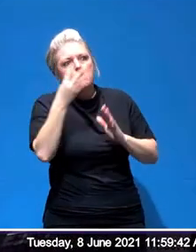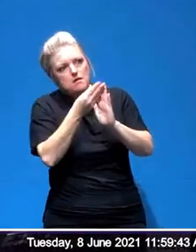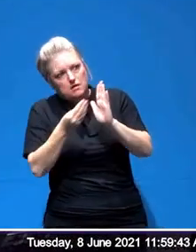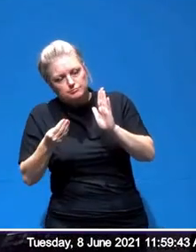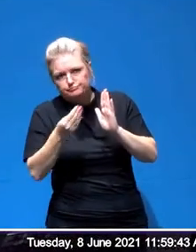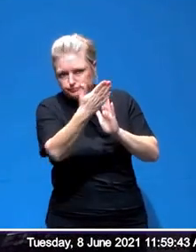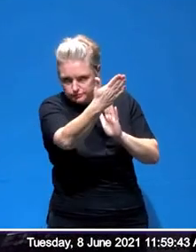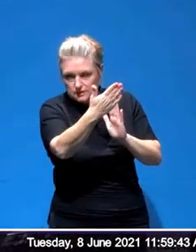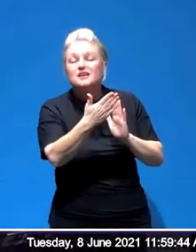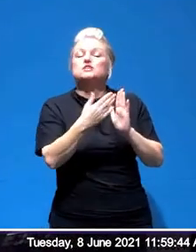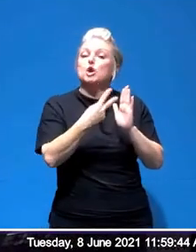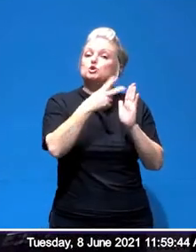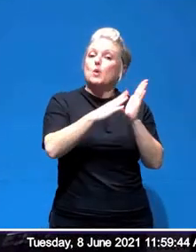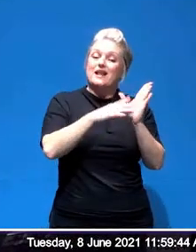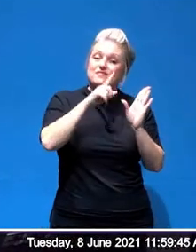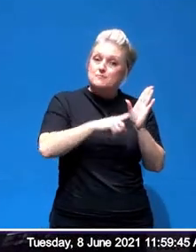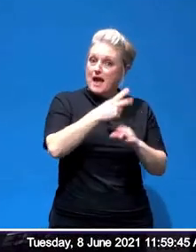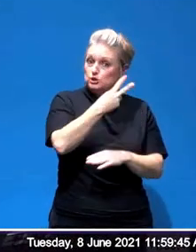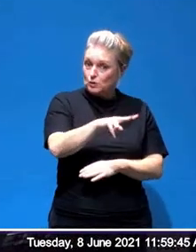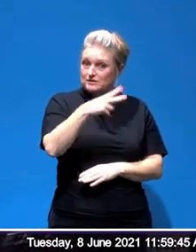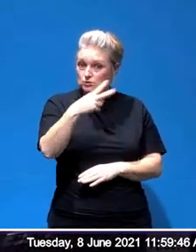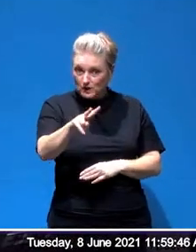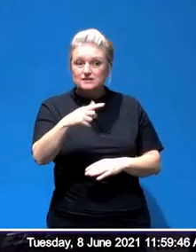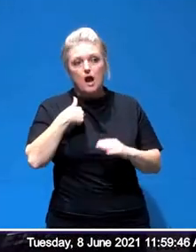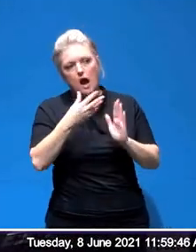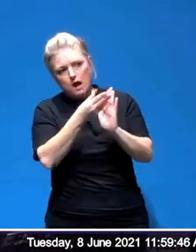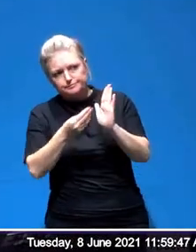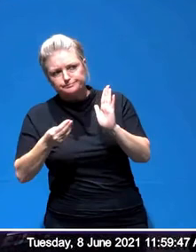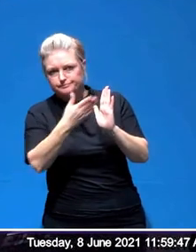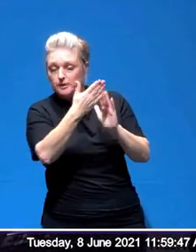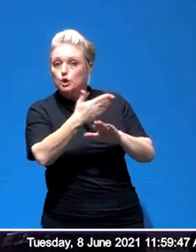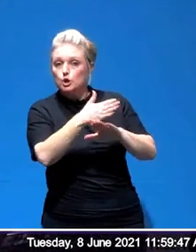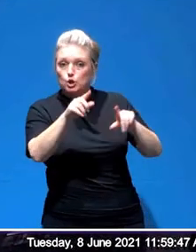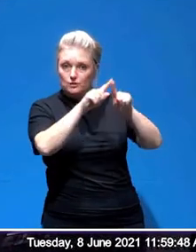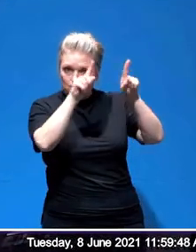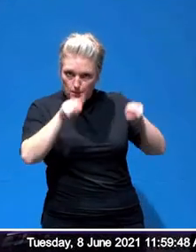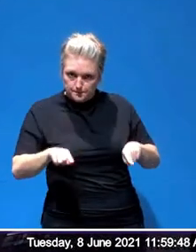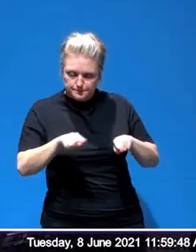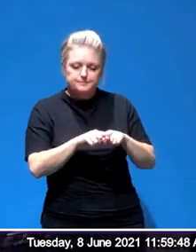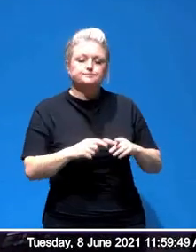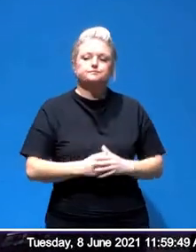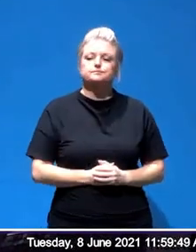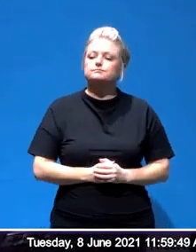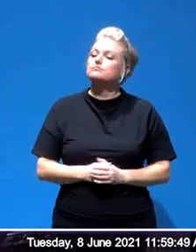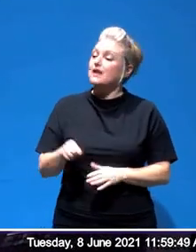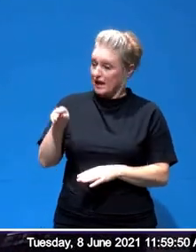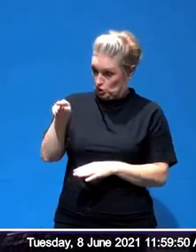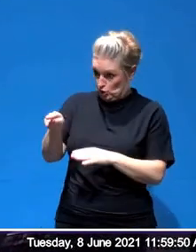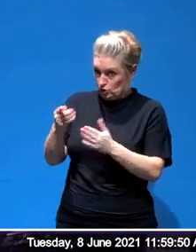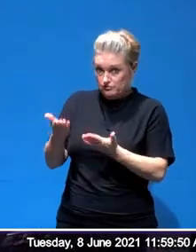Daniel's support coordinator submitted this request to the NDIS and the document --- You have got a copy of that there. That's there.